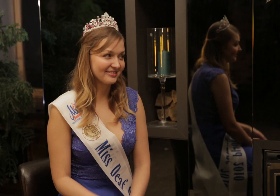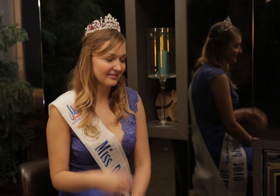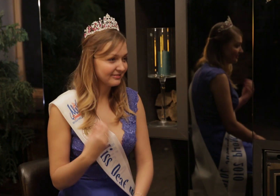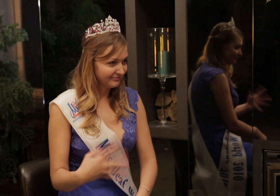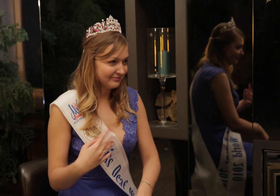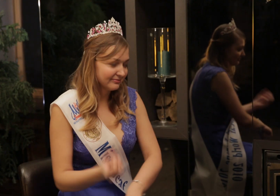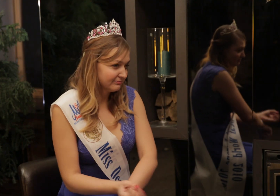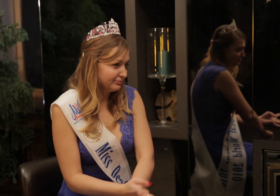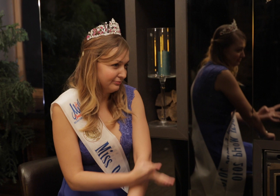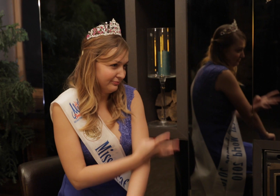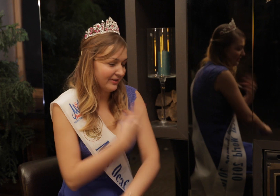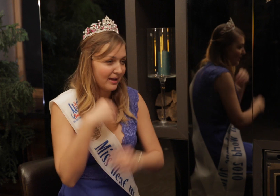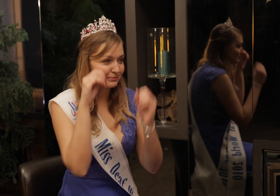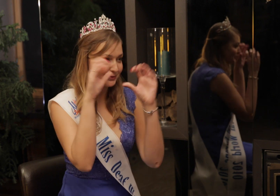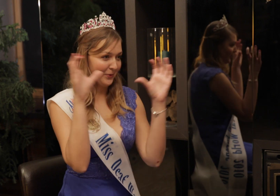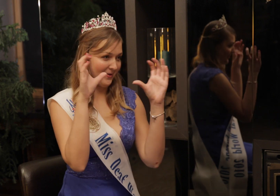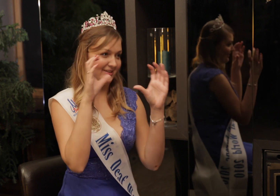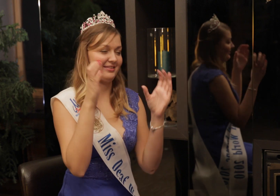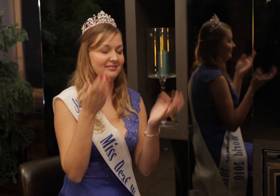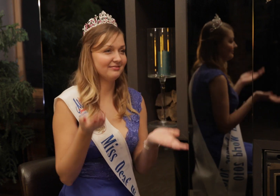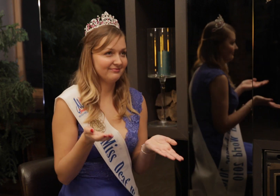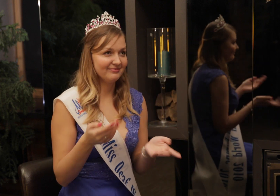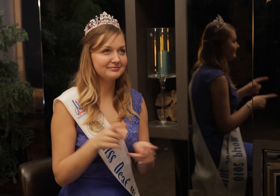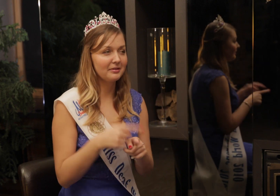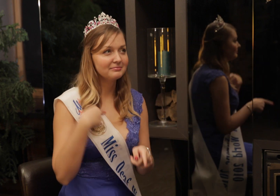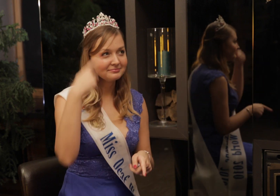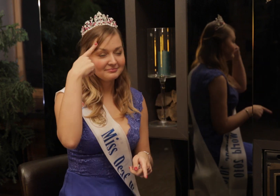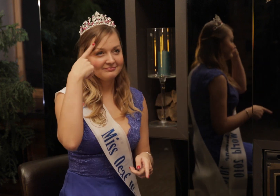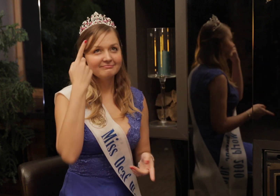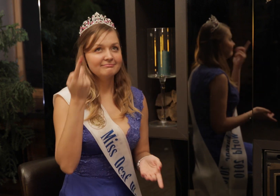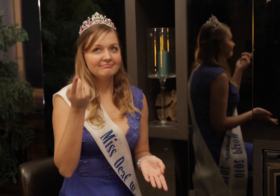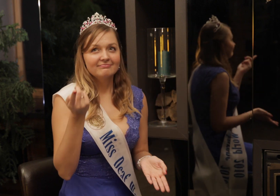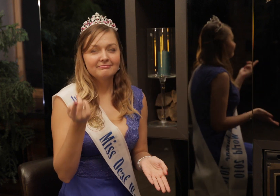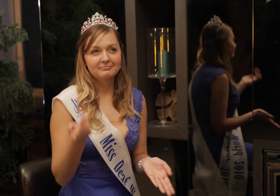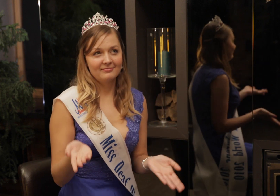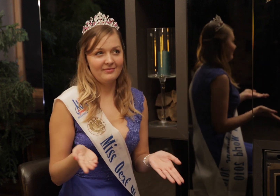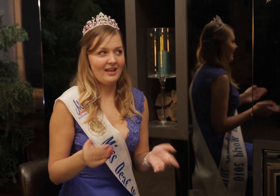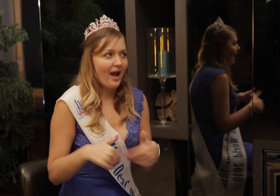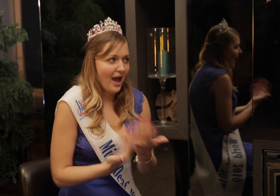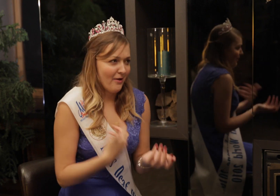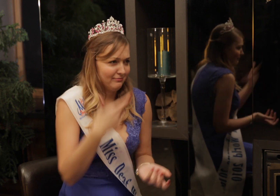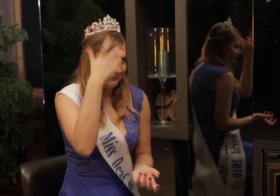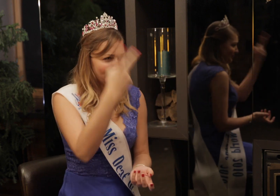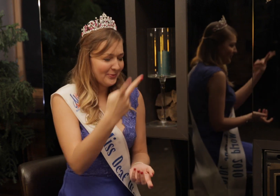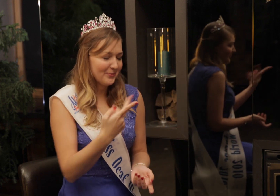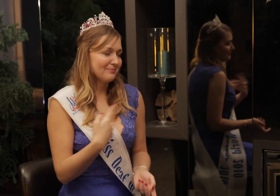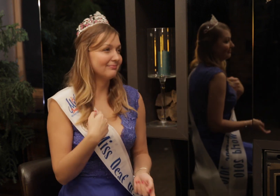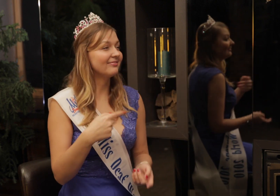I had goosebumps and was shocked! I wasn’t expecting to be crowned twice, nor was I expecting to be crowned at all!